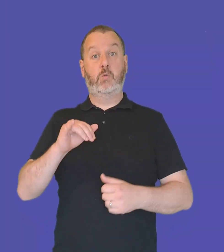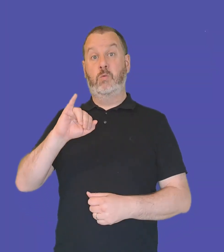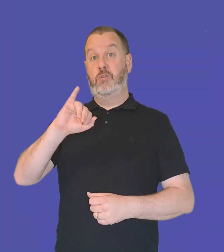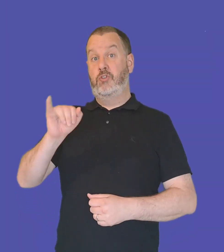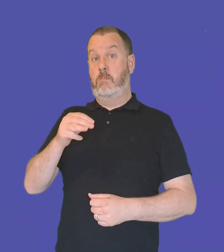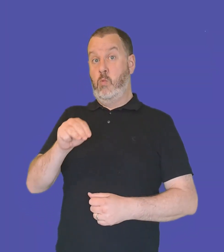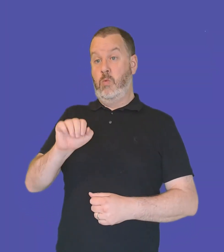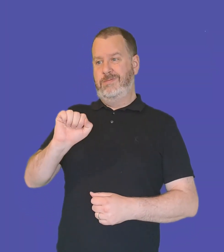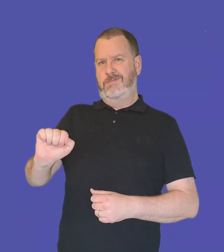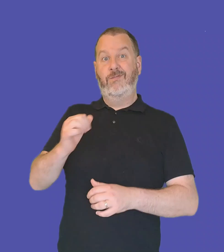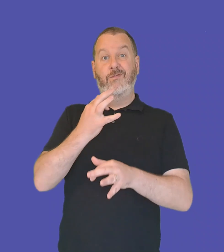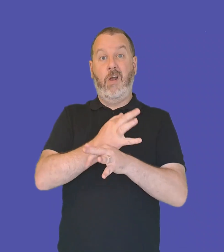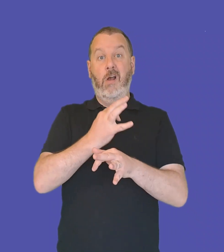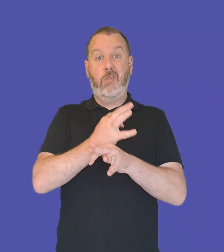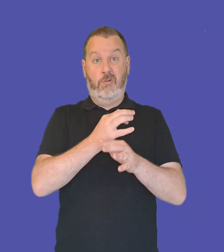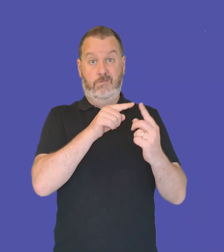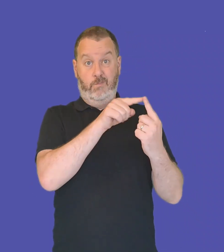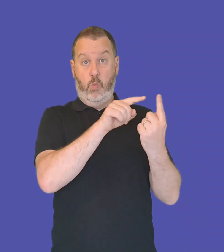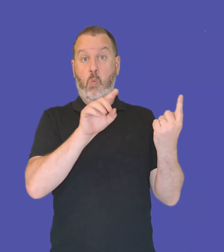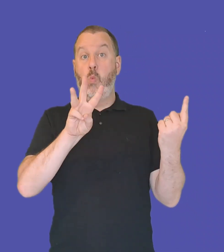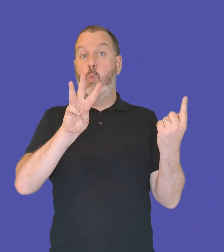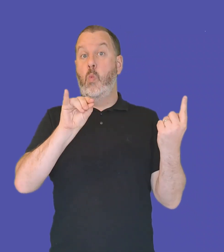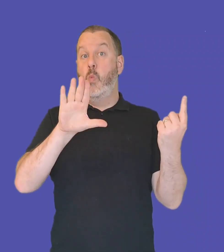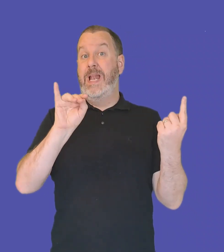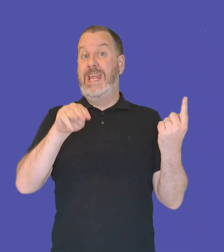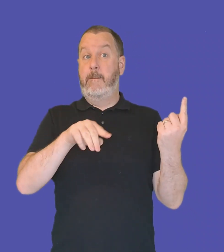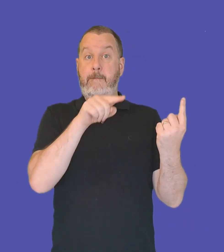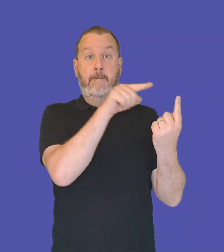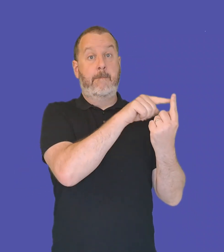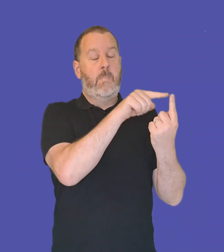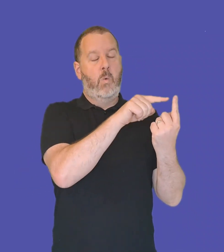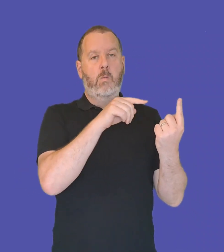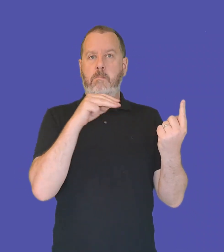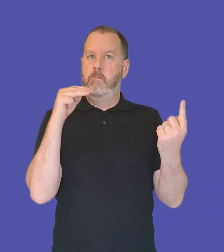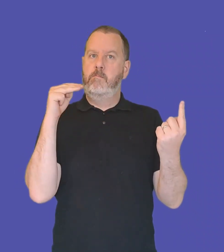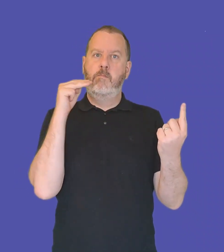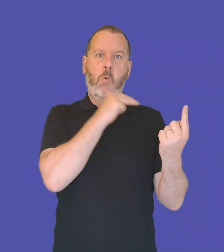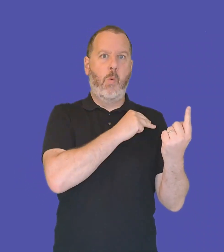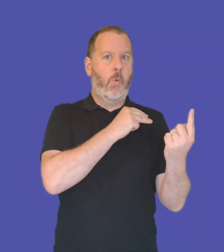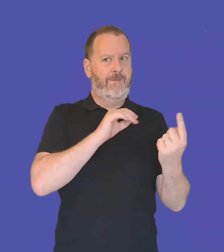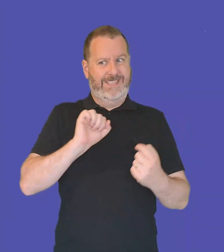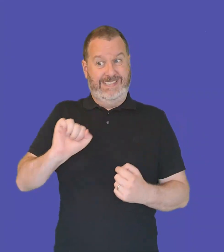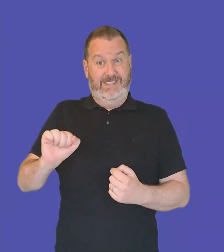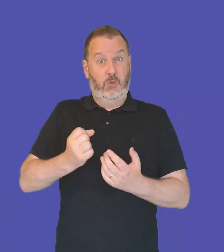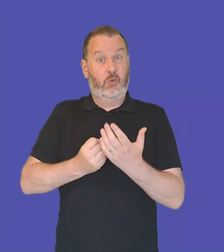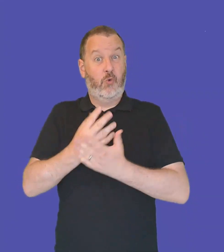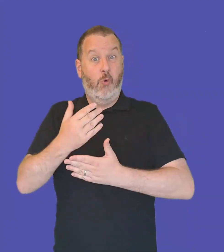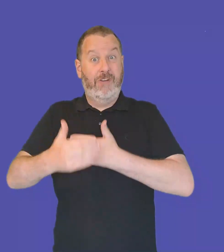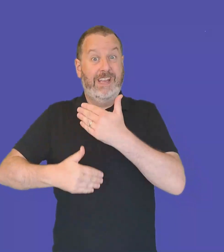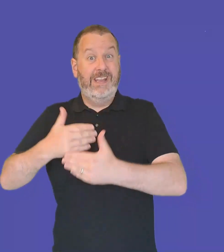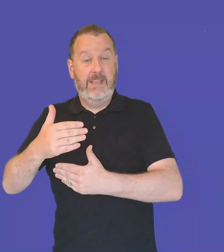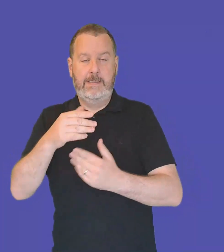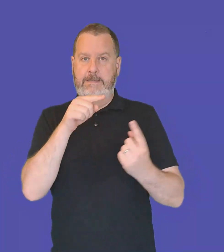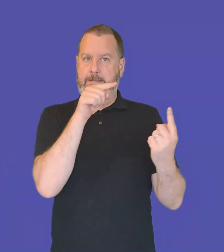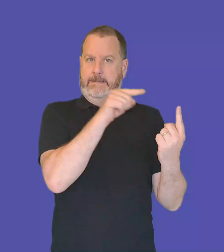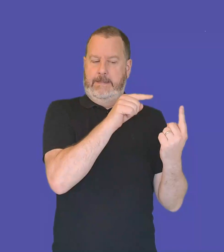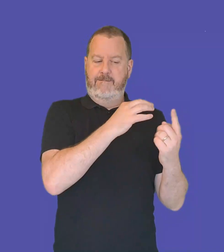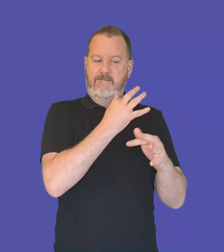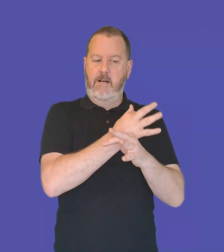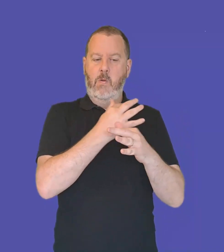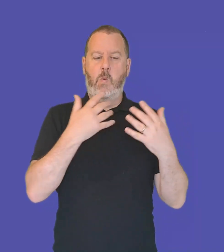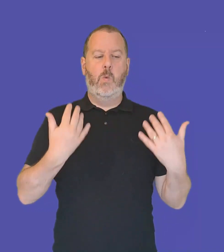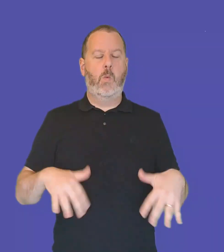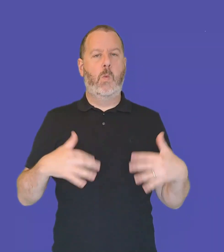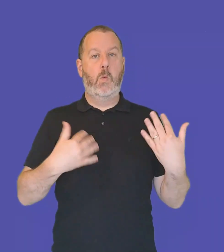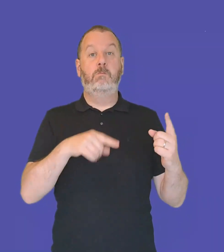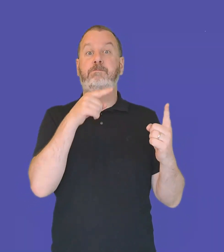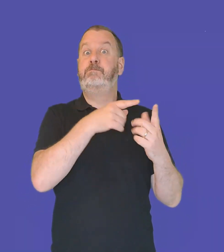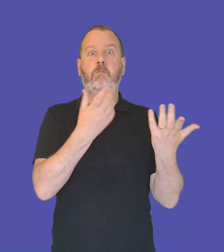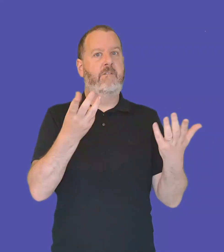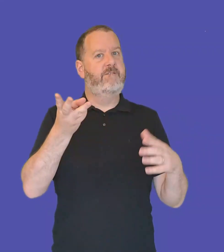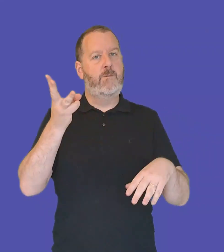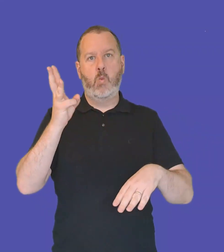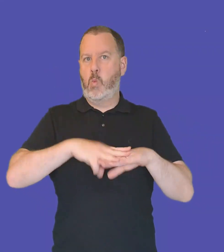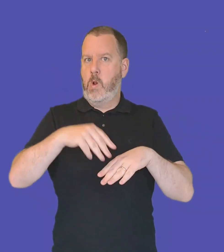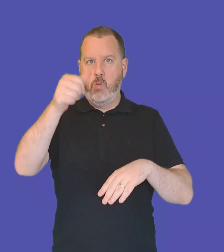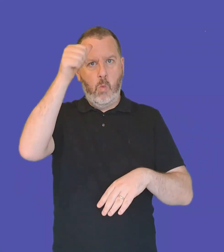William Napier, John's father, is an important part of his story.